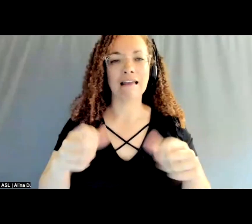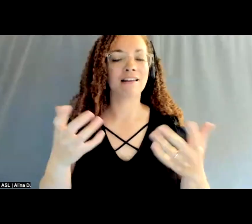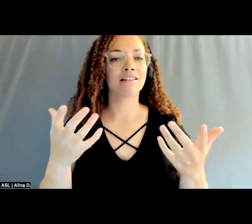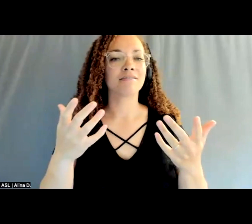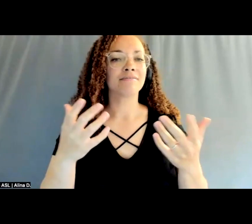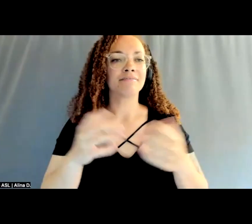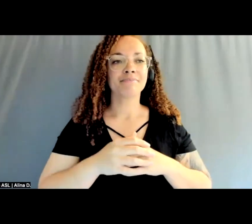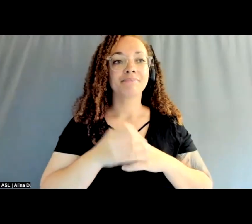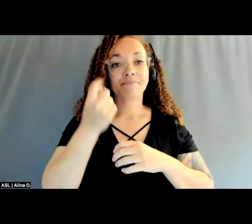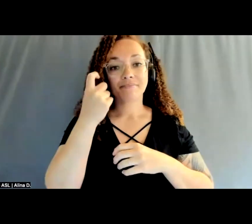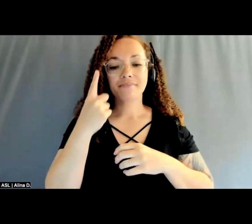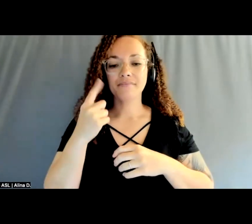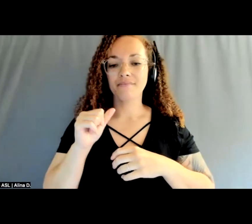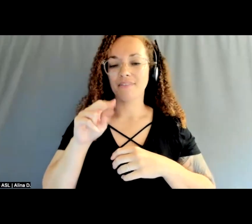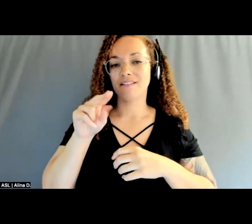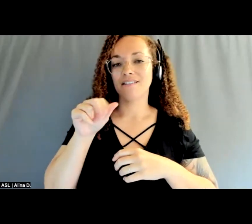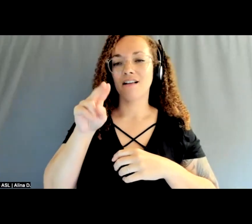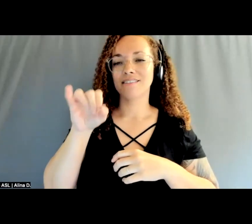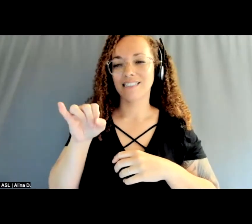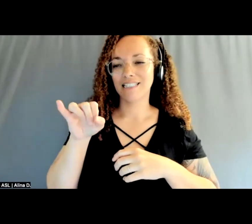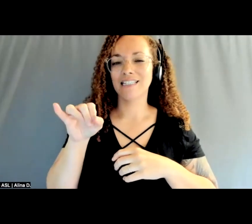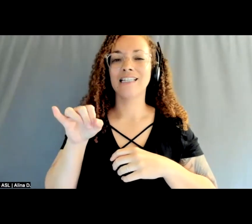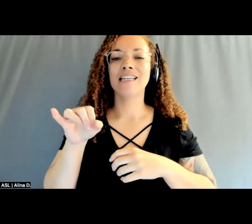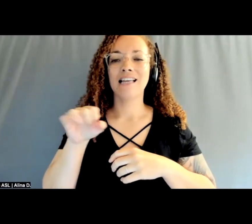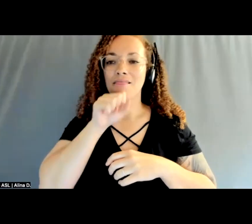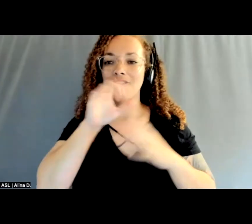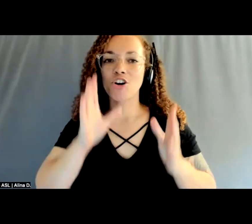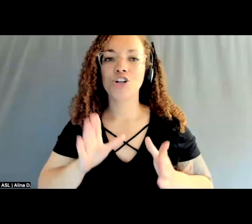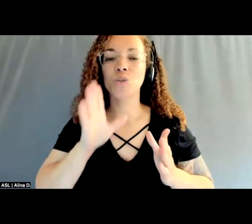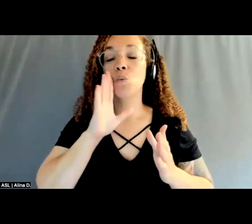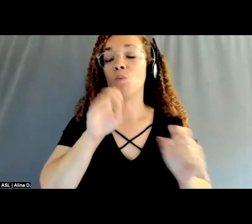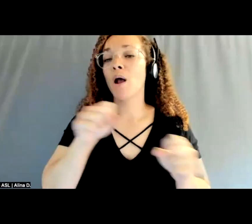annancy [anansi] admirers will probably reply that in order to cope with an unstraight and